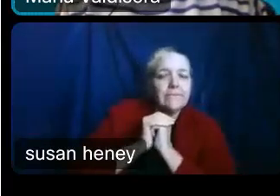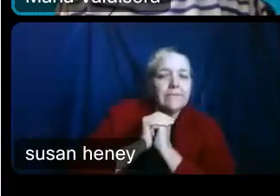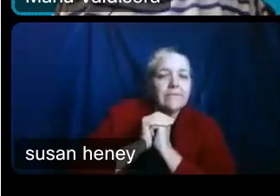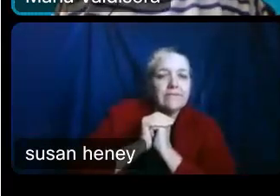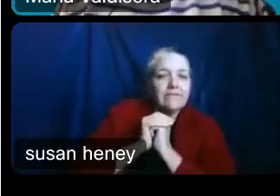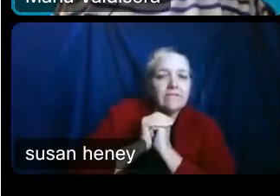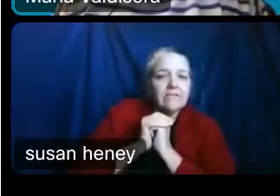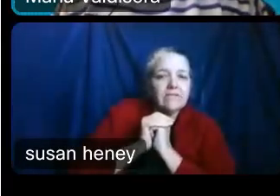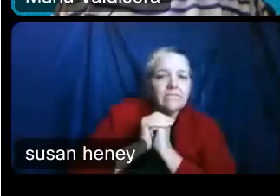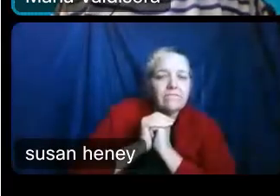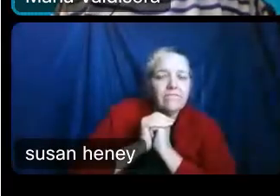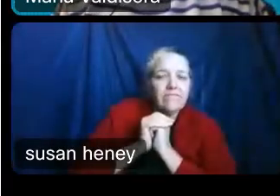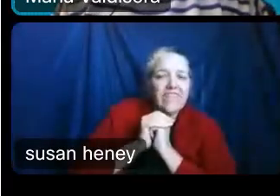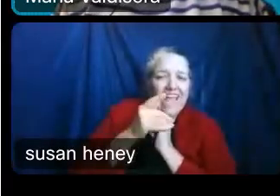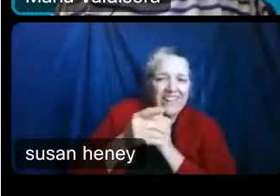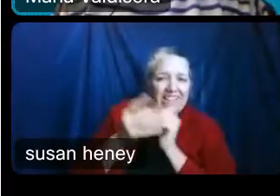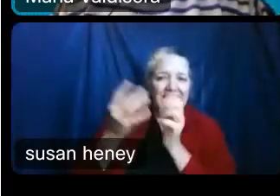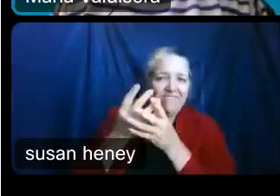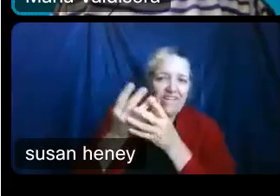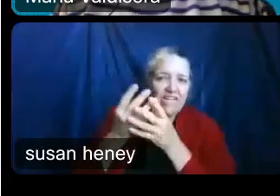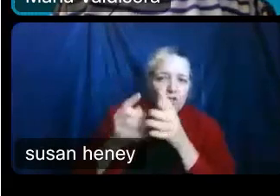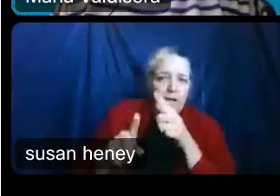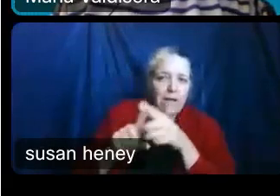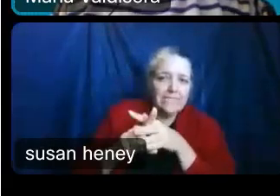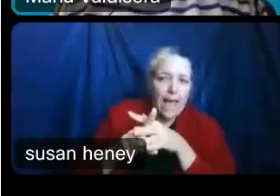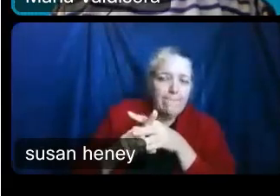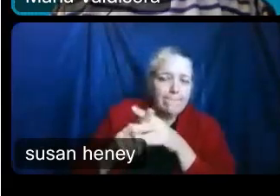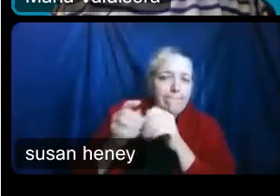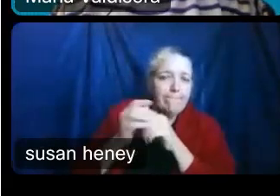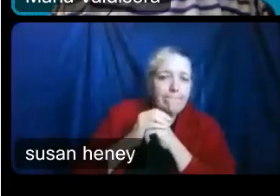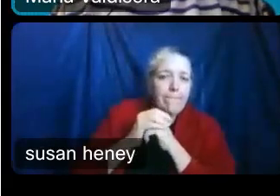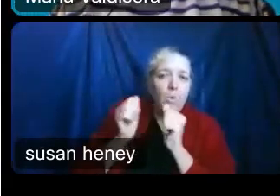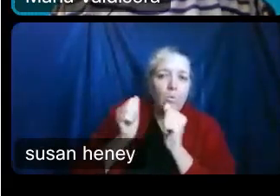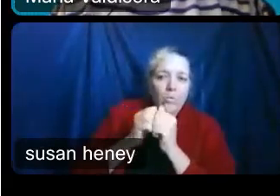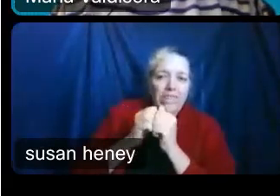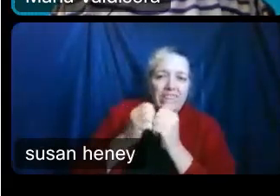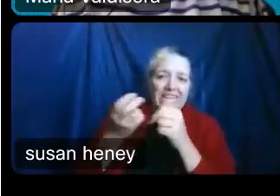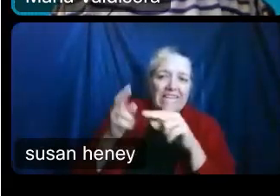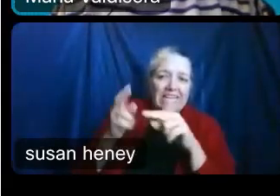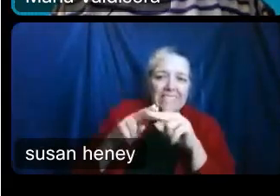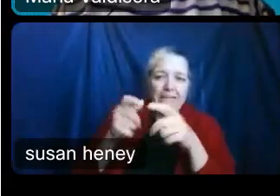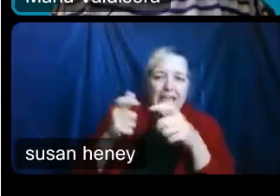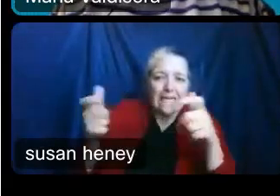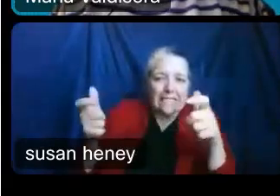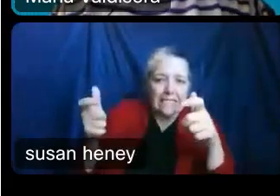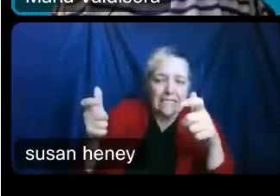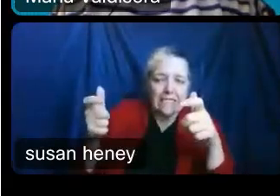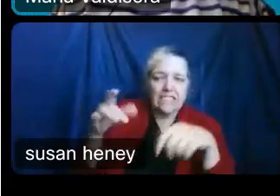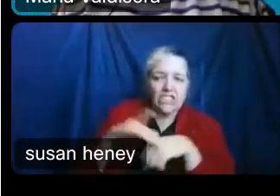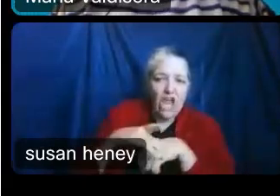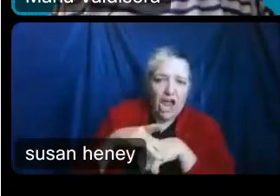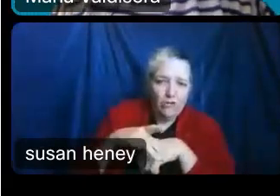we see this filter panel that will appear with those expanded geography topics, things